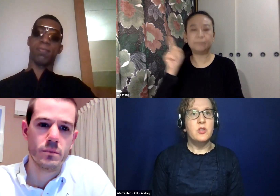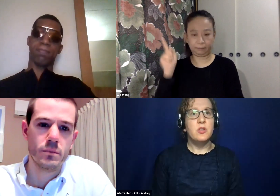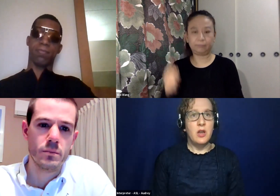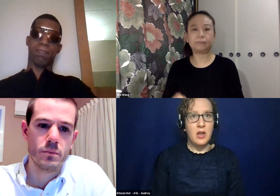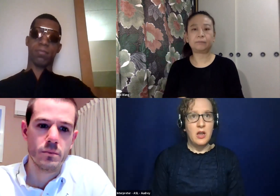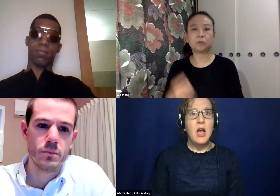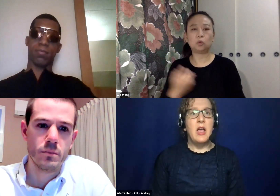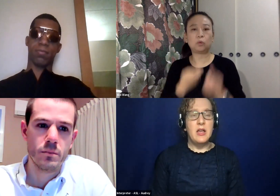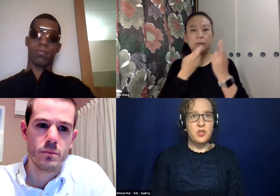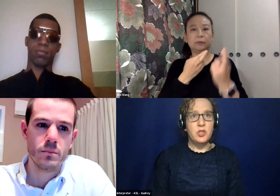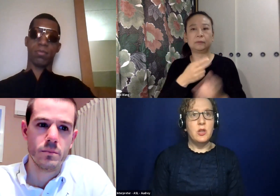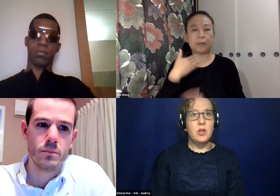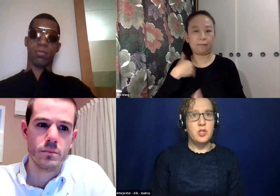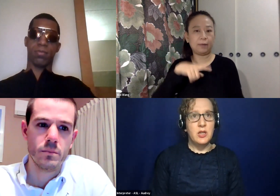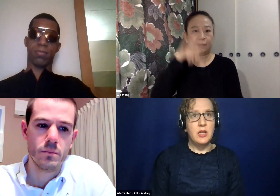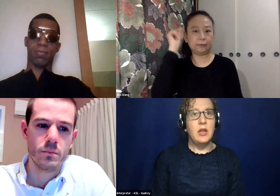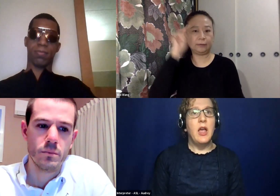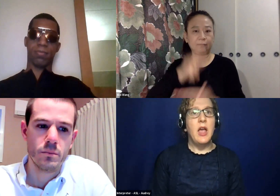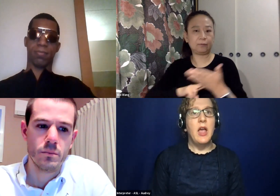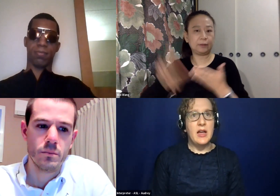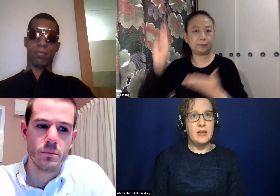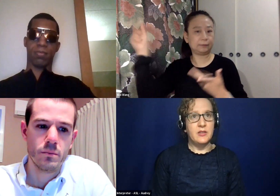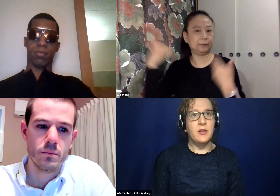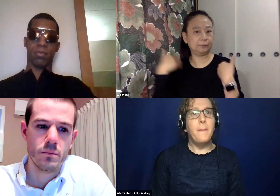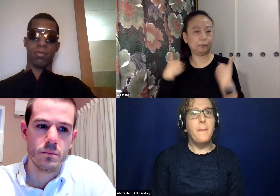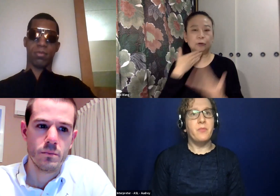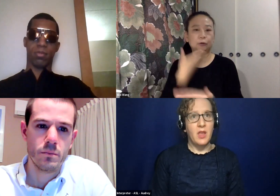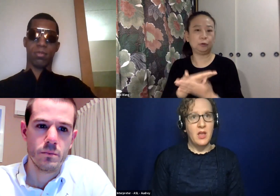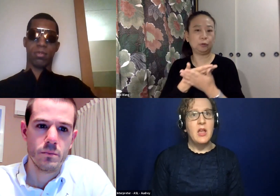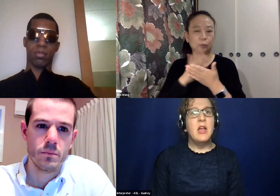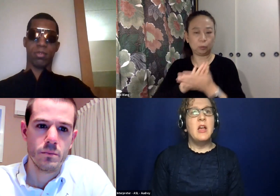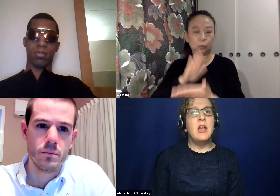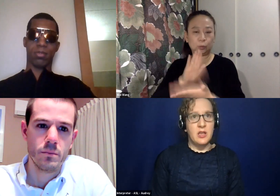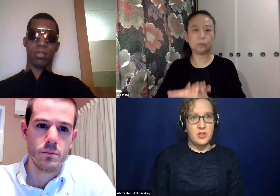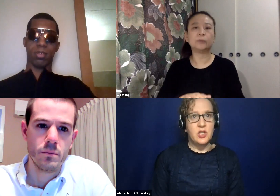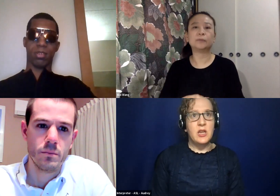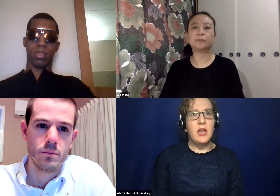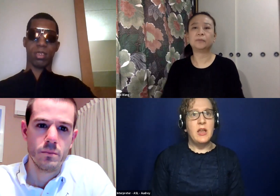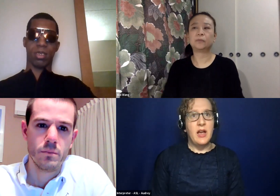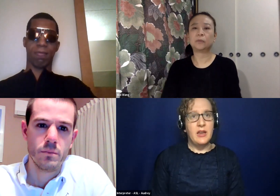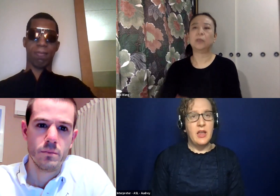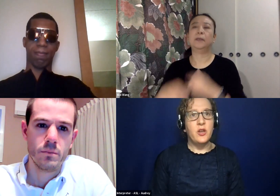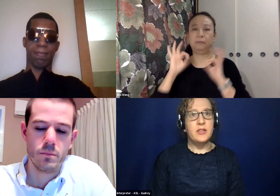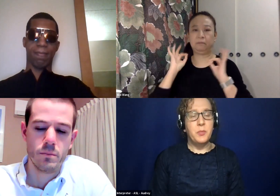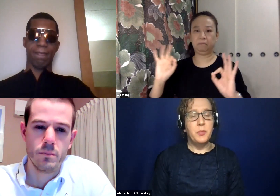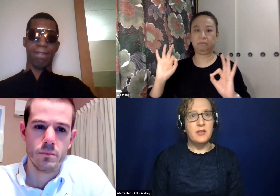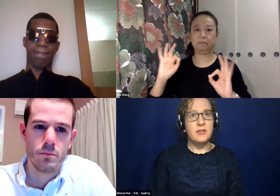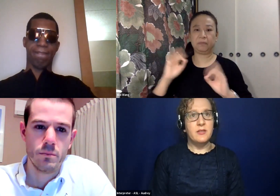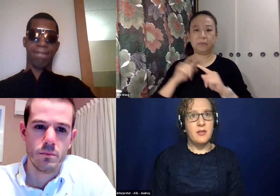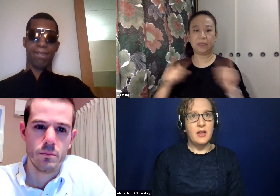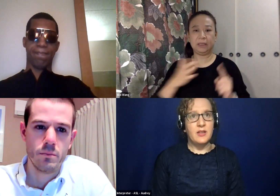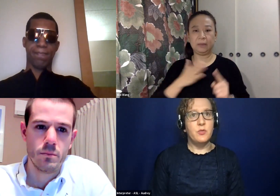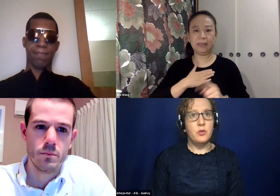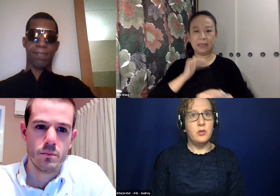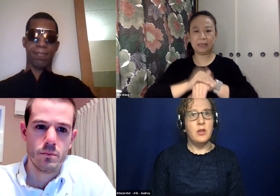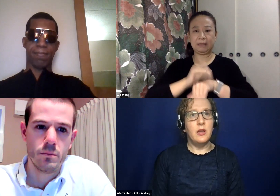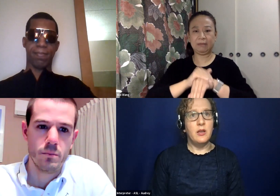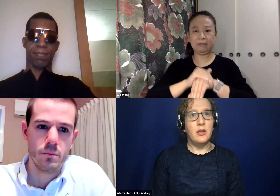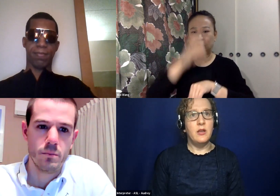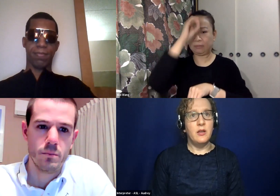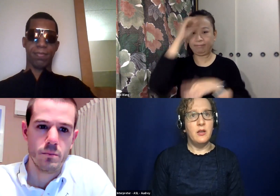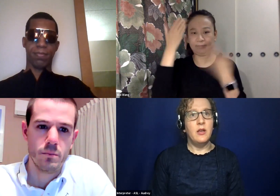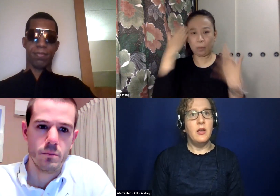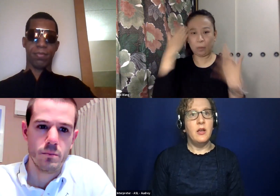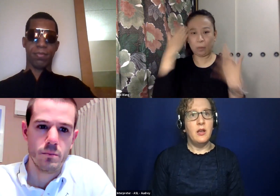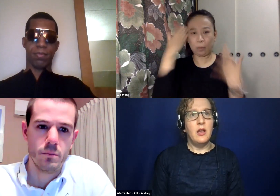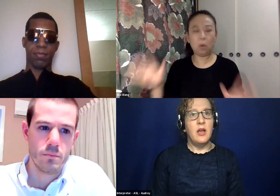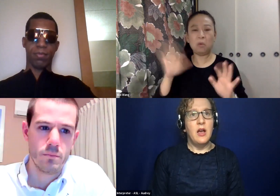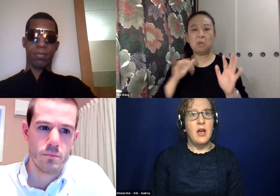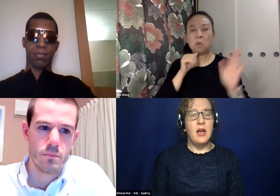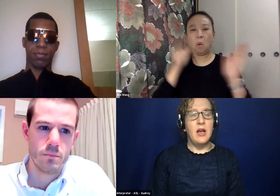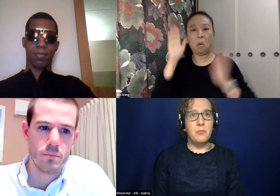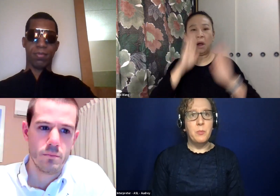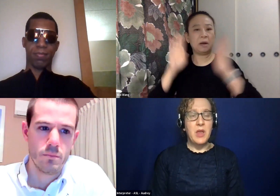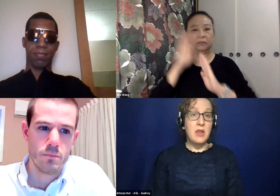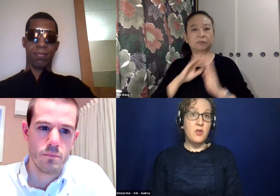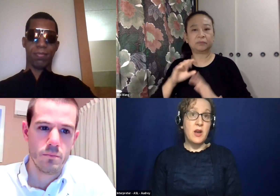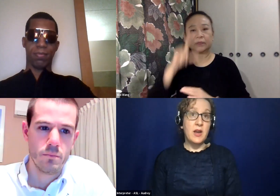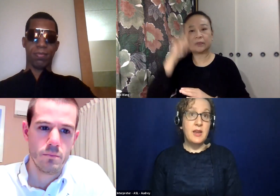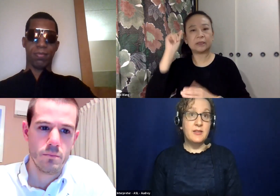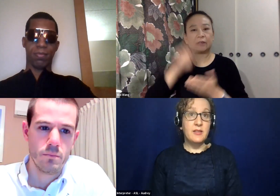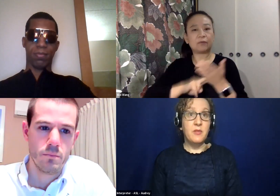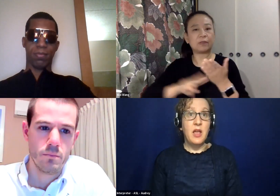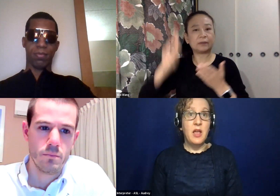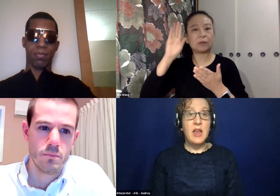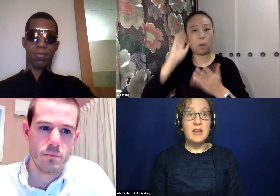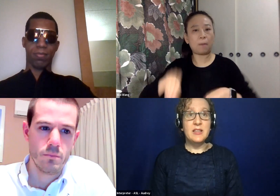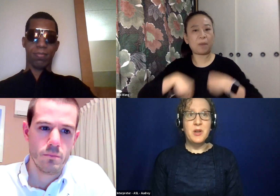Jeannie and she had had a good experience at school in the United States, and I said: